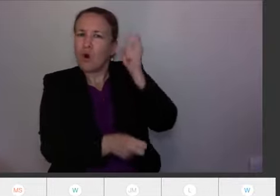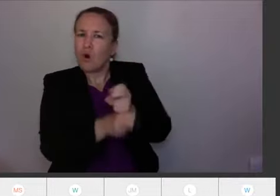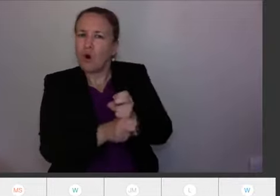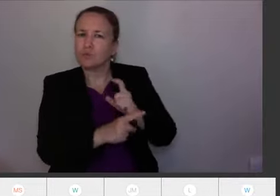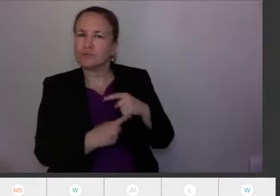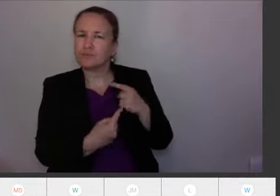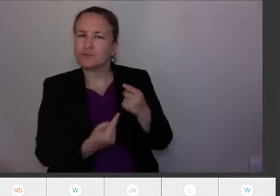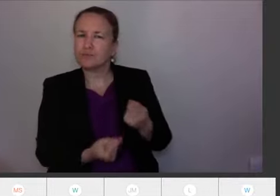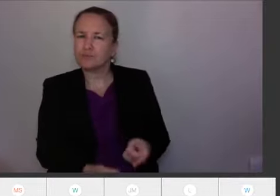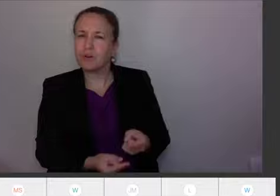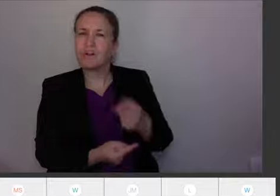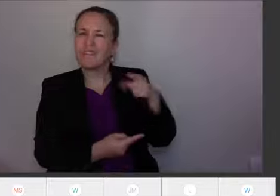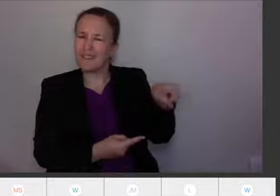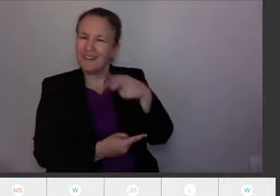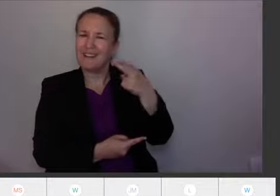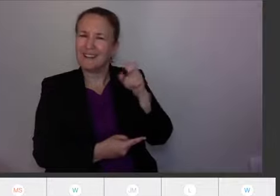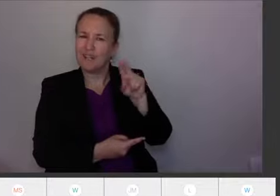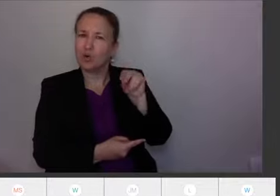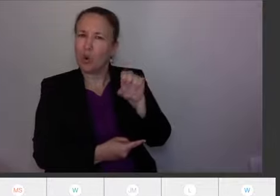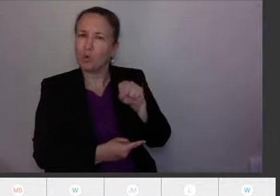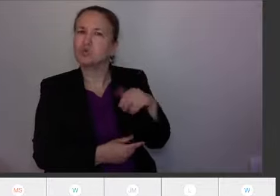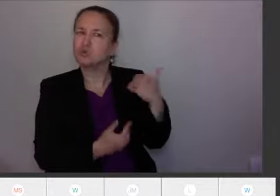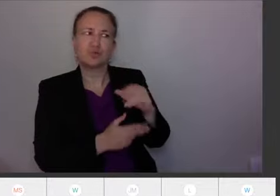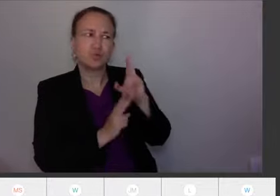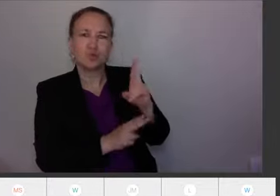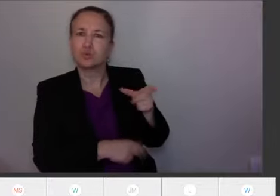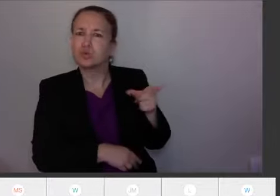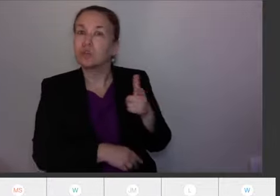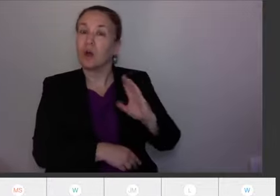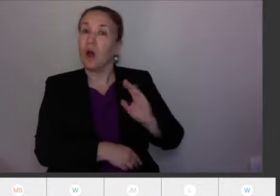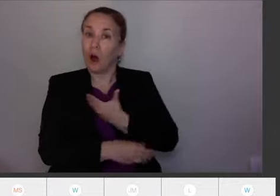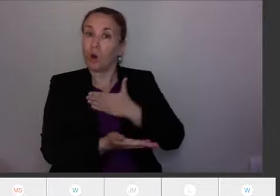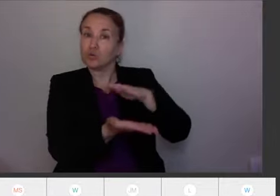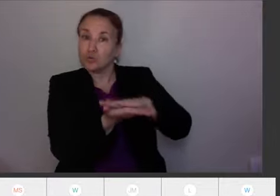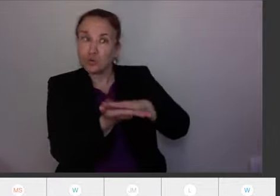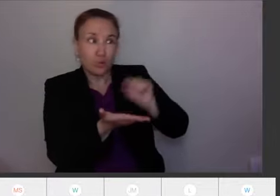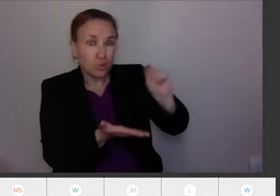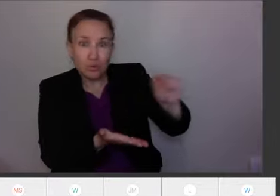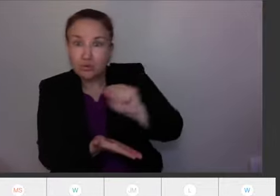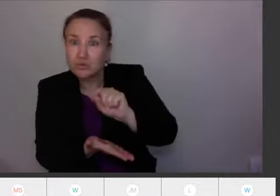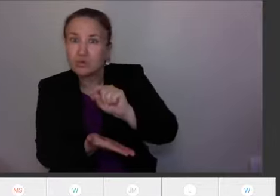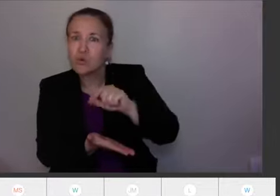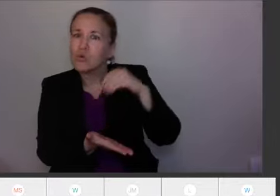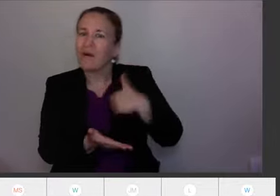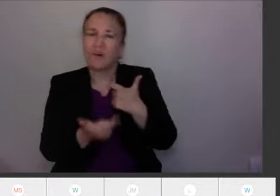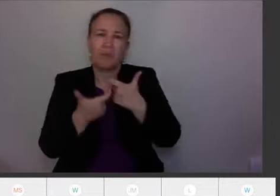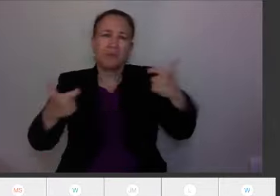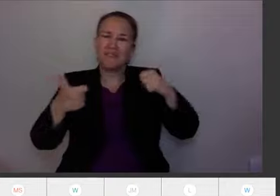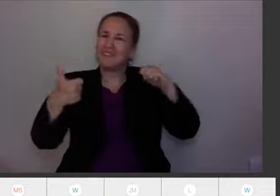real heroes in this moment our schools have a really formidable challenge ahead of them